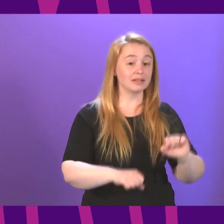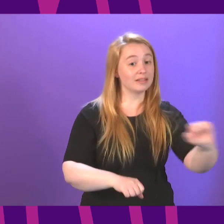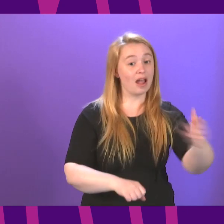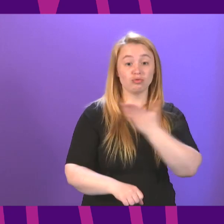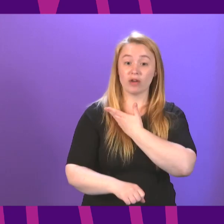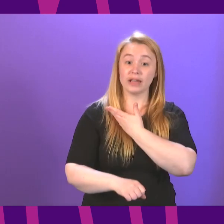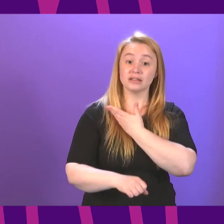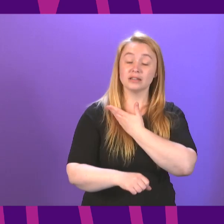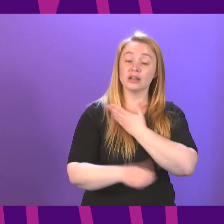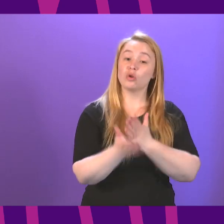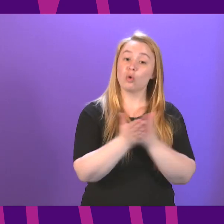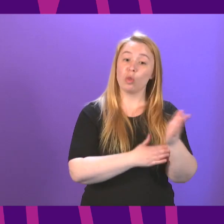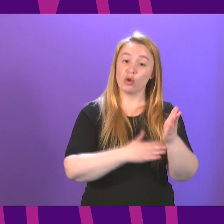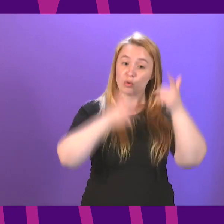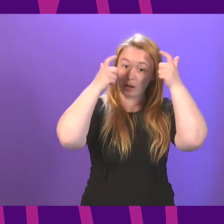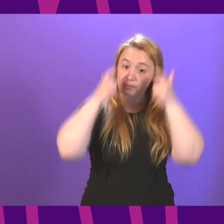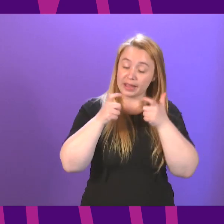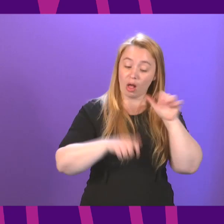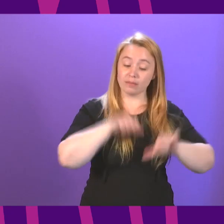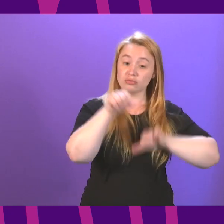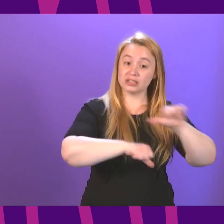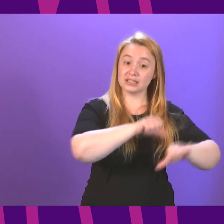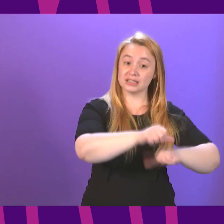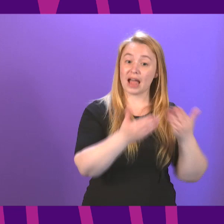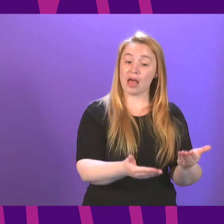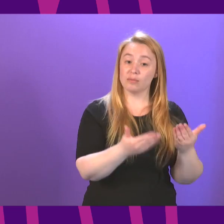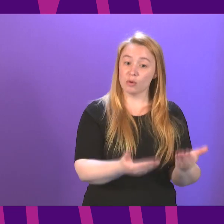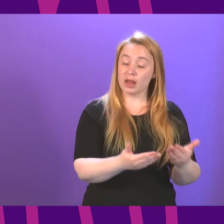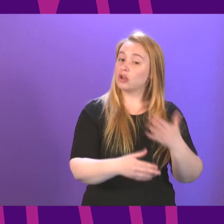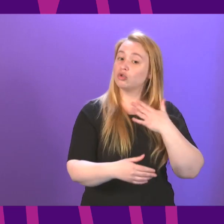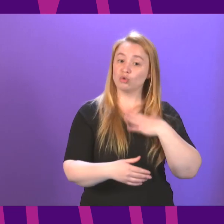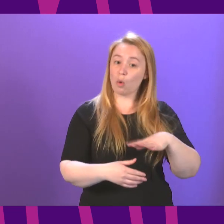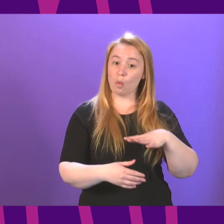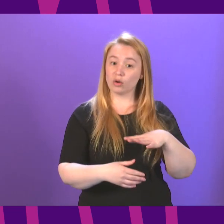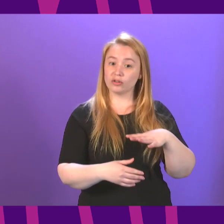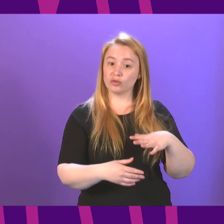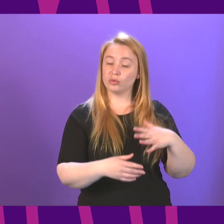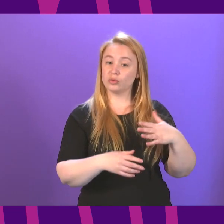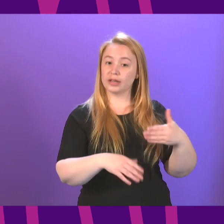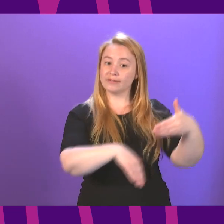legal proceedings, and, obviously, I do not want to say anything that would prejudice any of that.